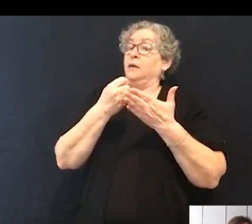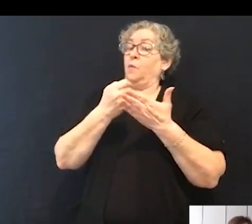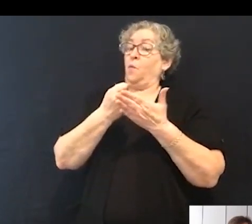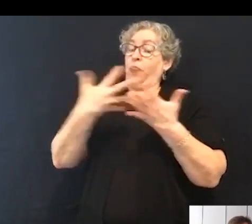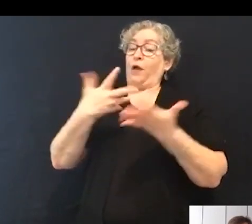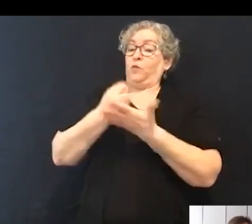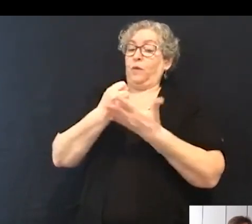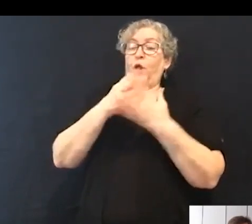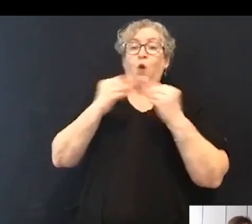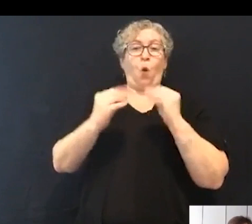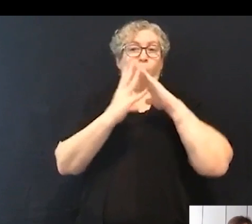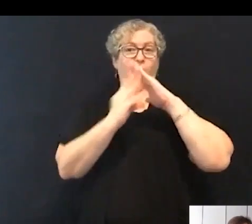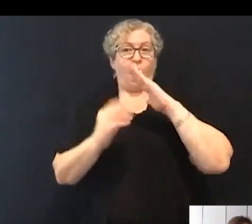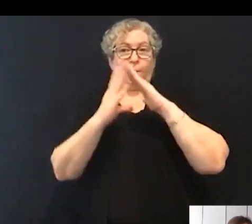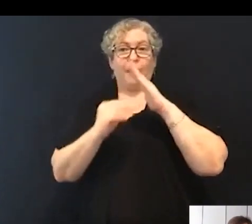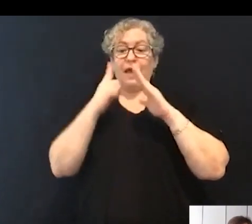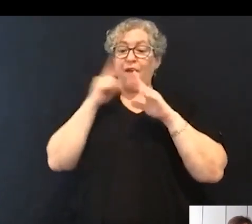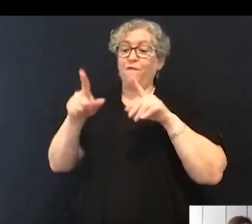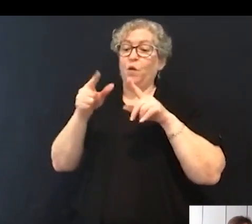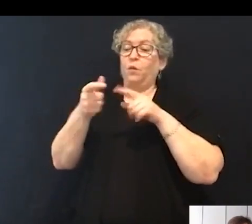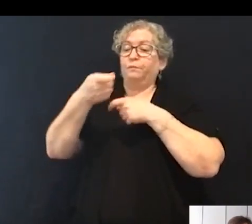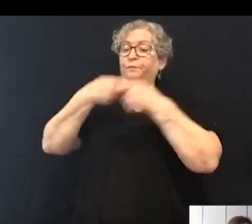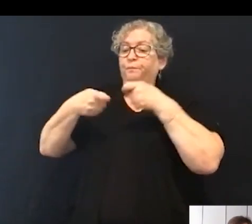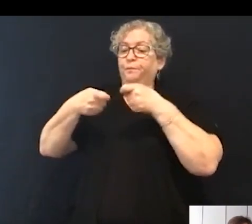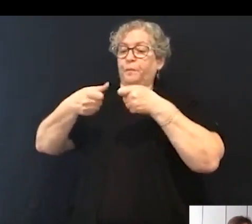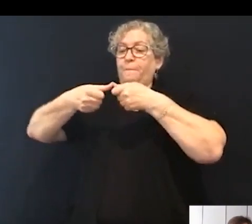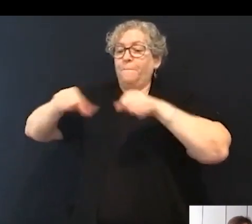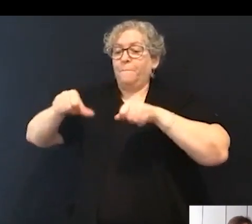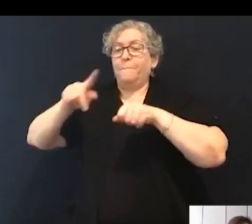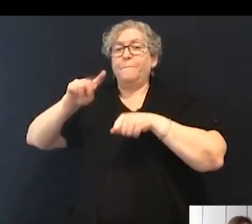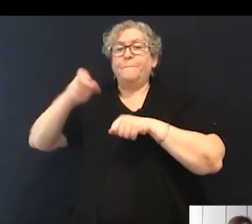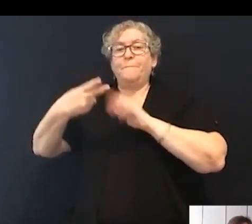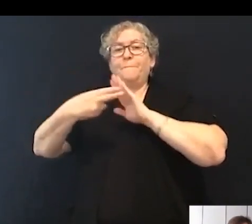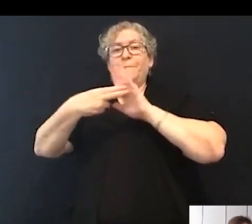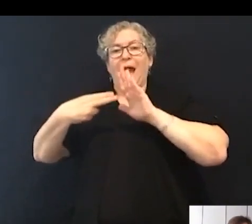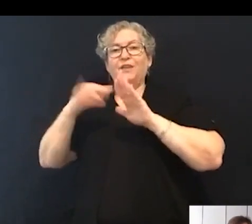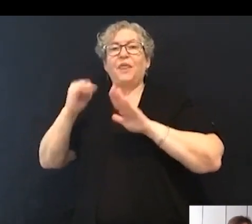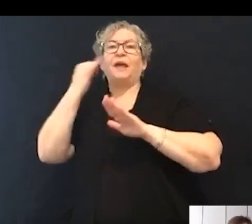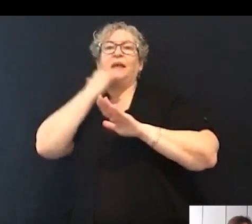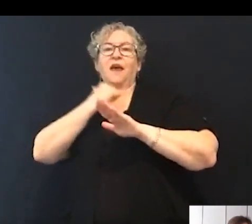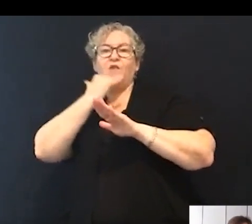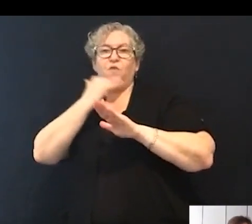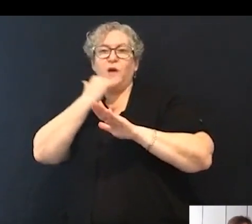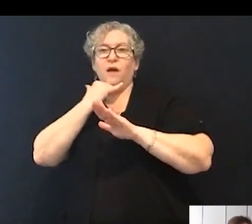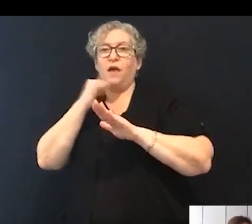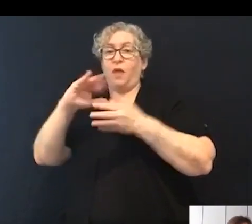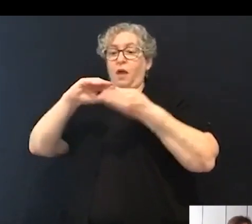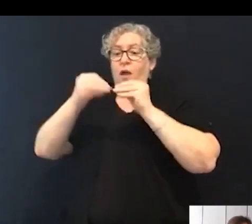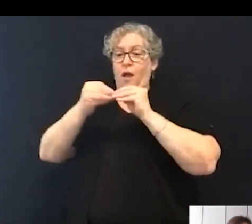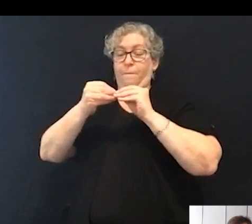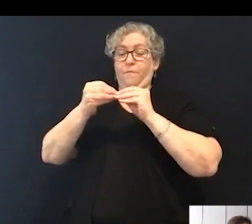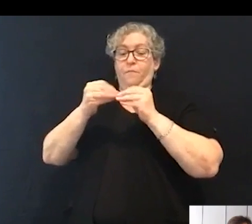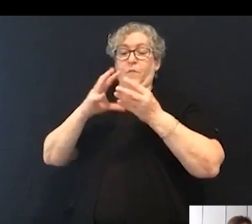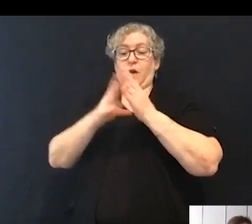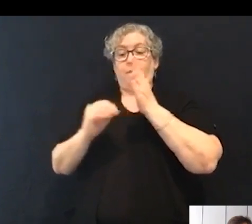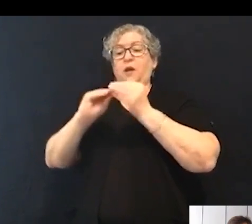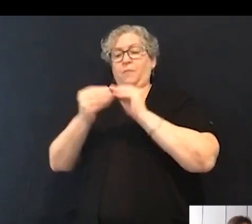And by patching the error in the DNA, this copy number is largely restored.